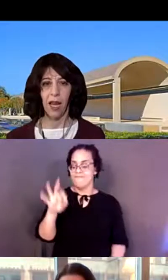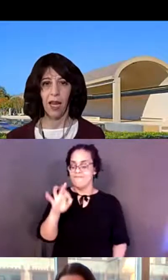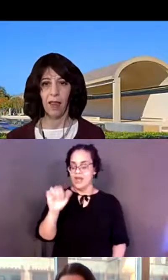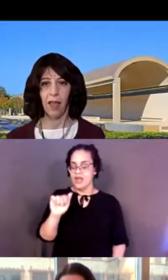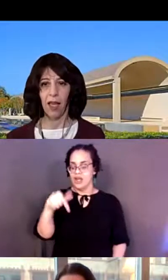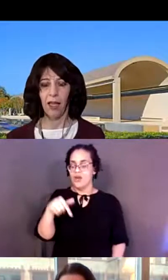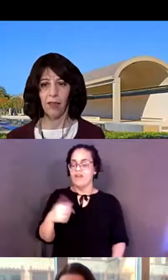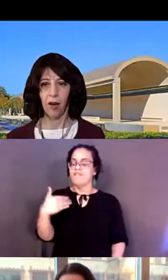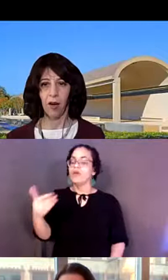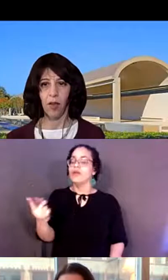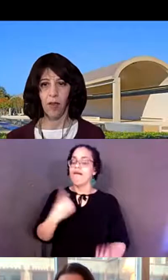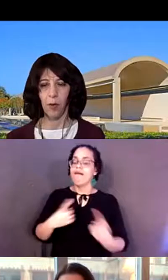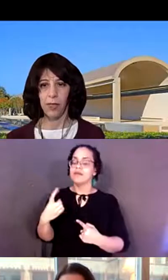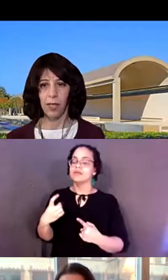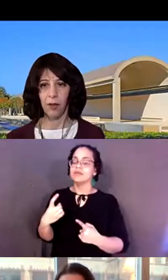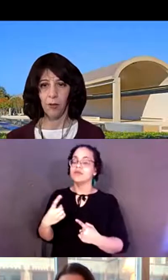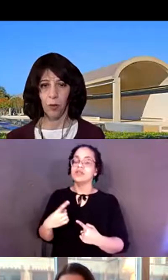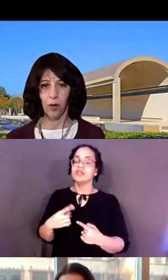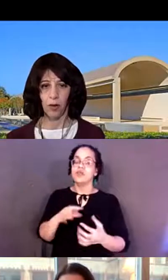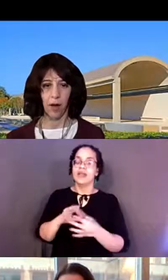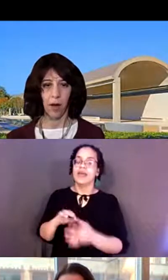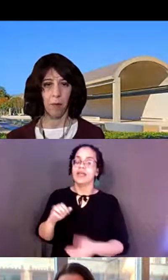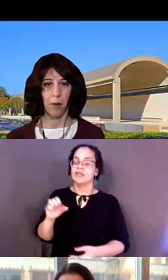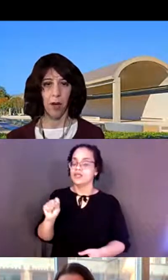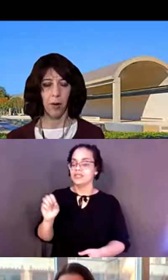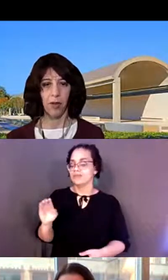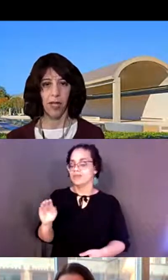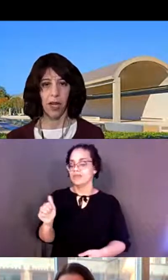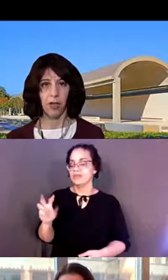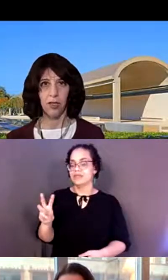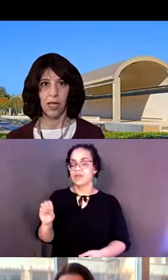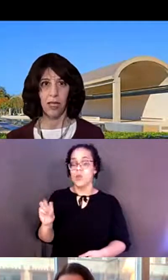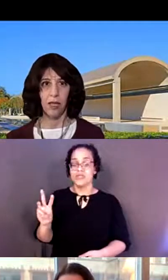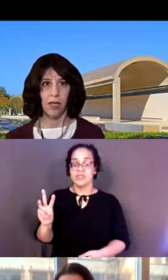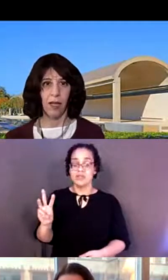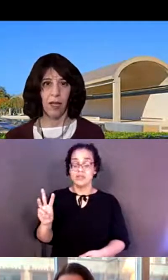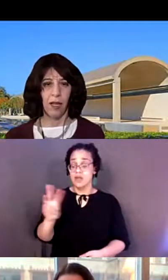and that is on the website for